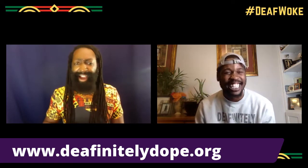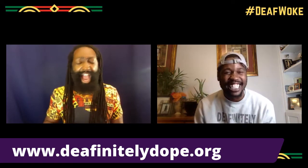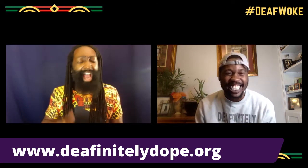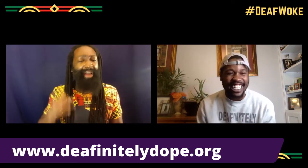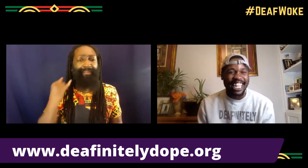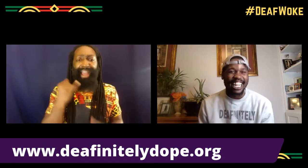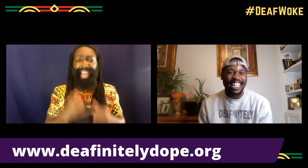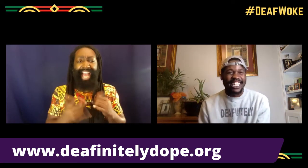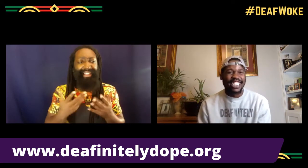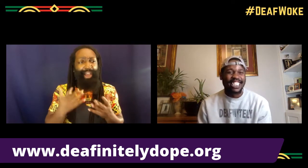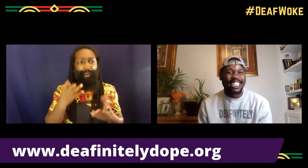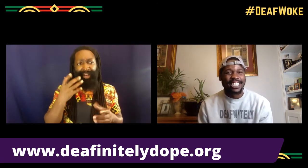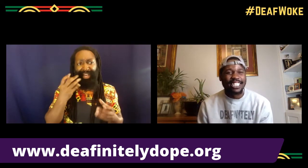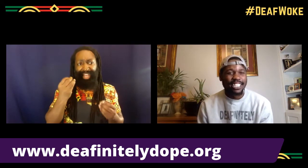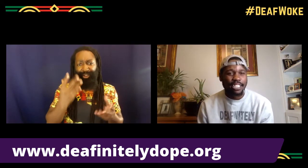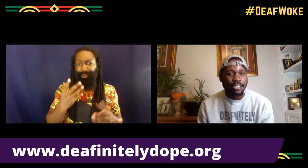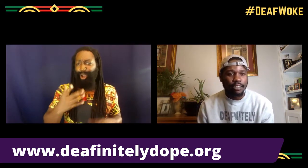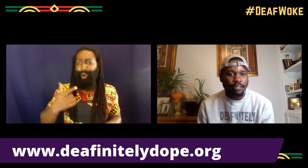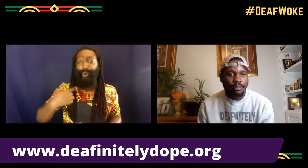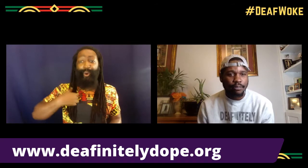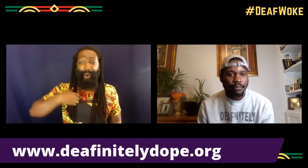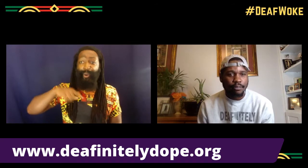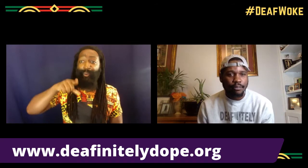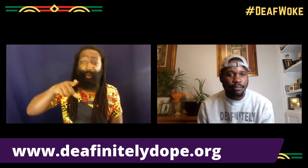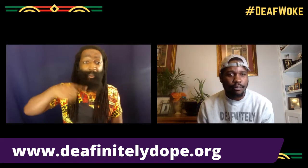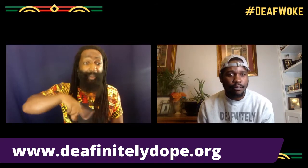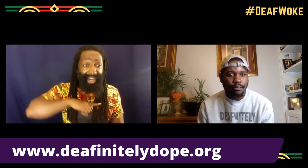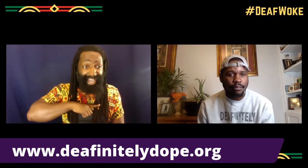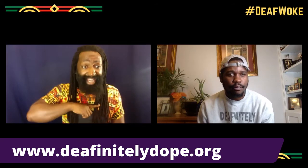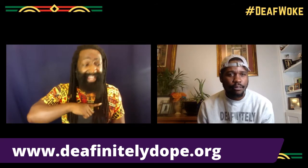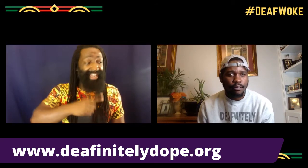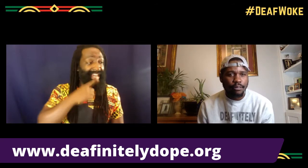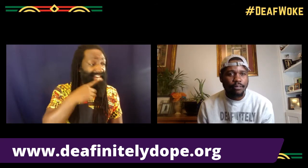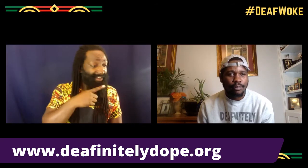You too brother, you too. Last thing I wanna let you know,